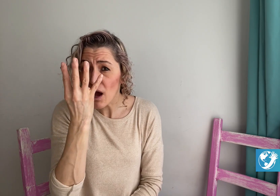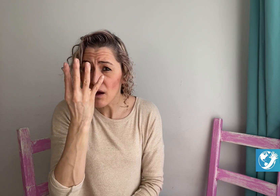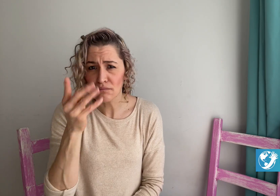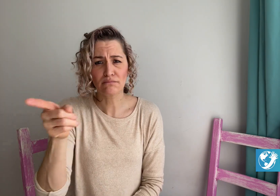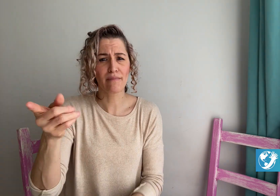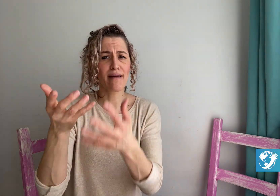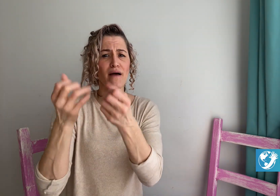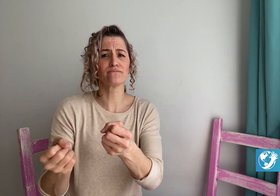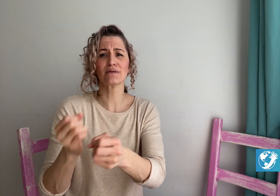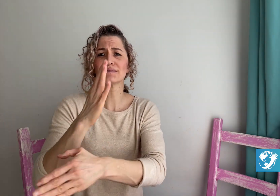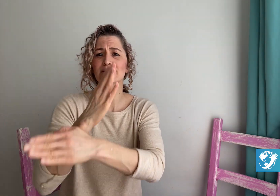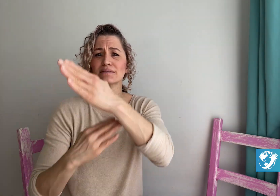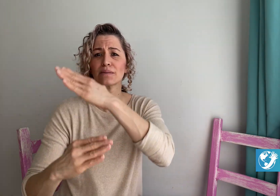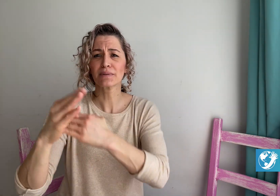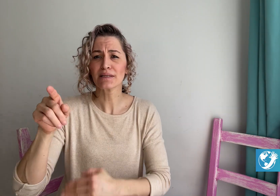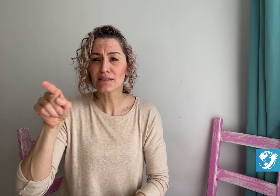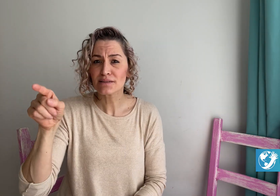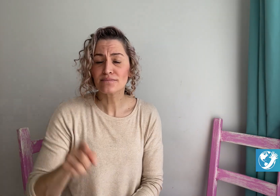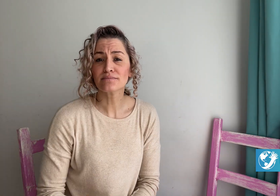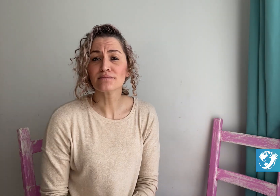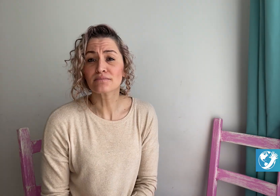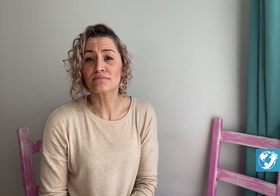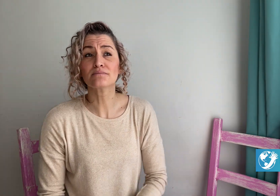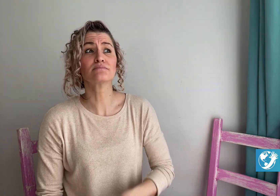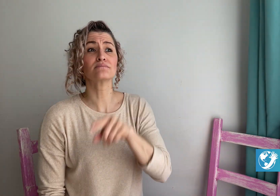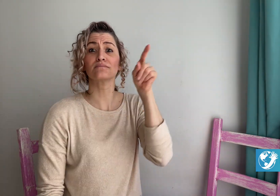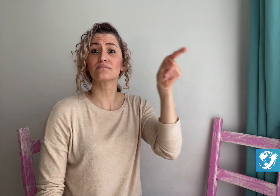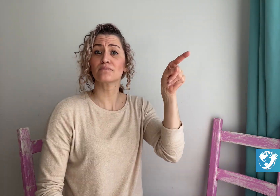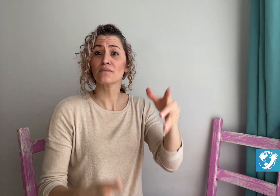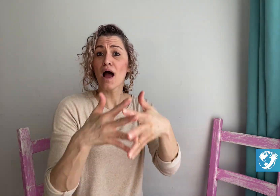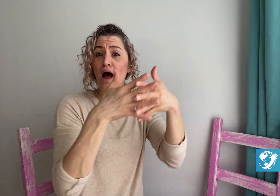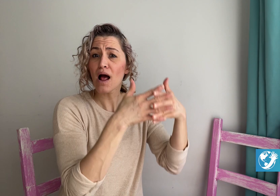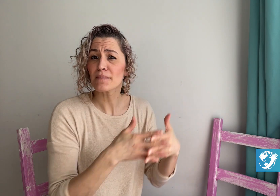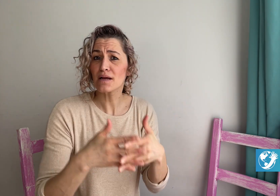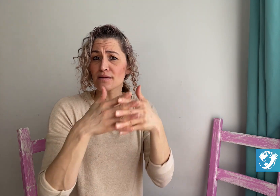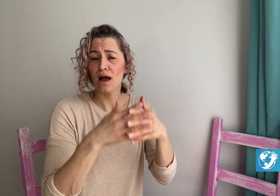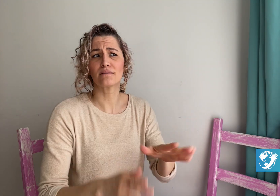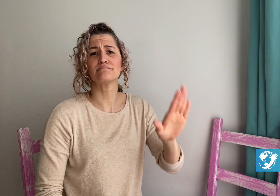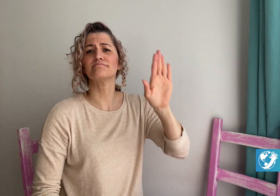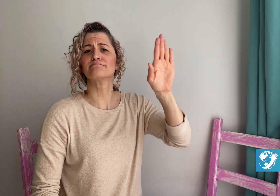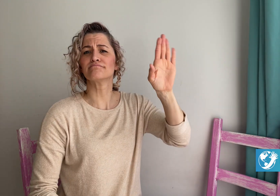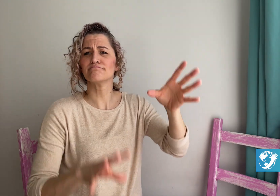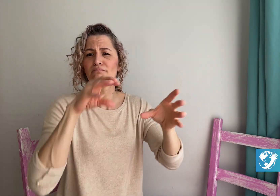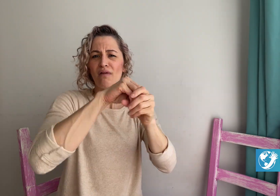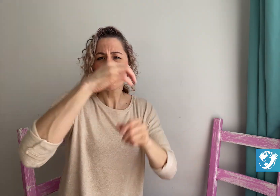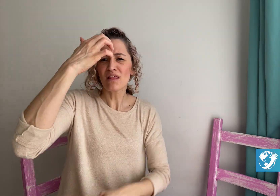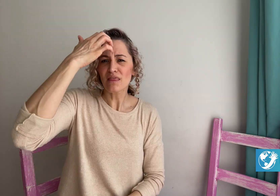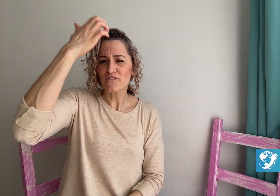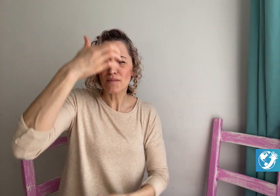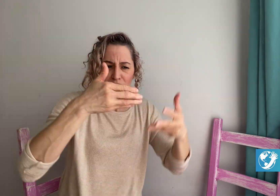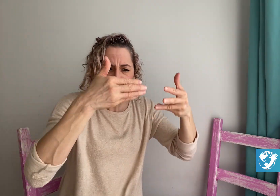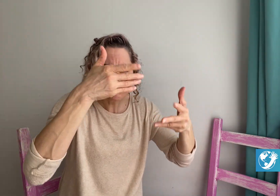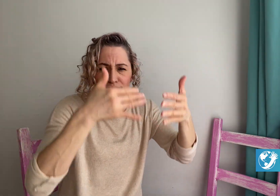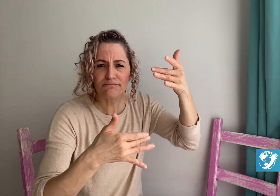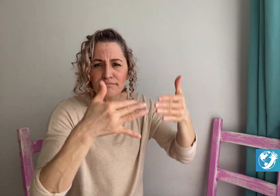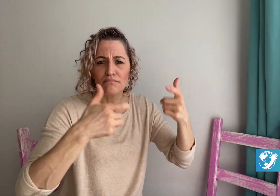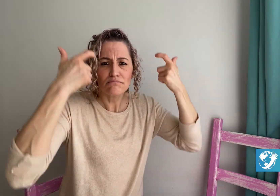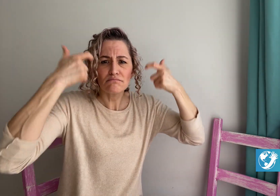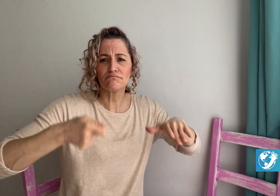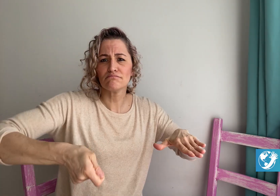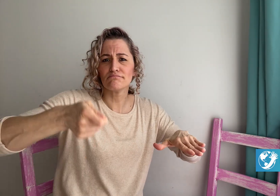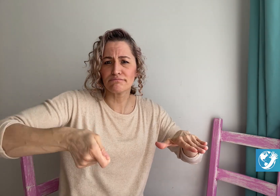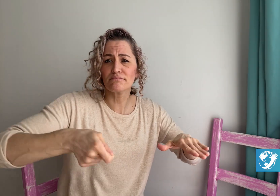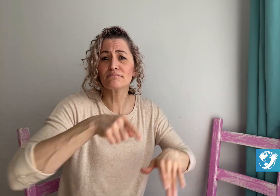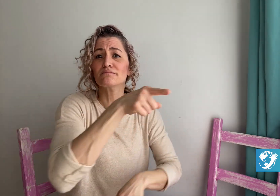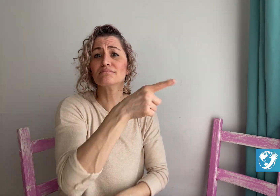of prisoners have a disability! In the United States,